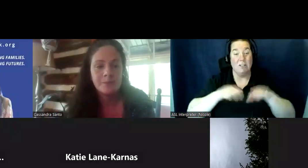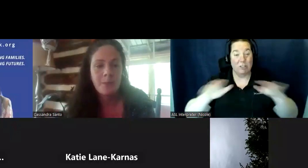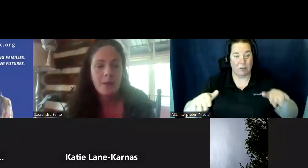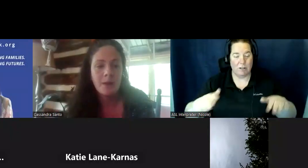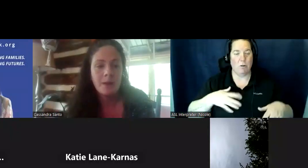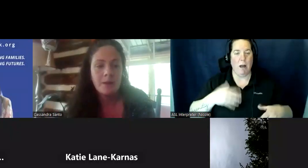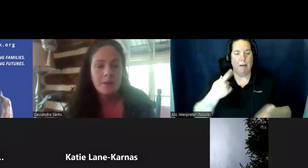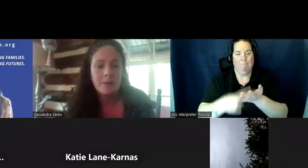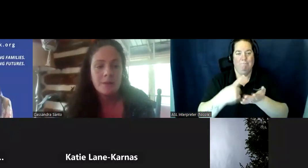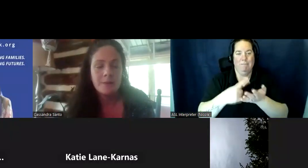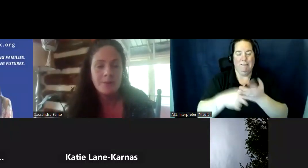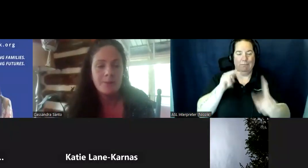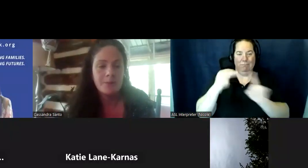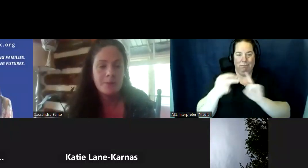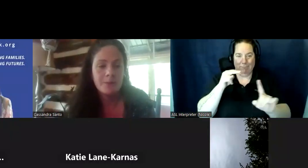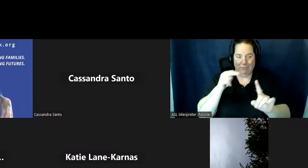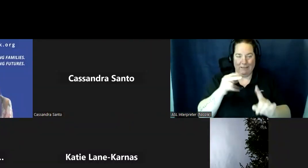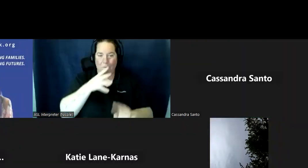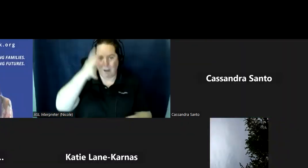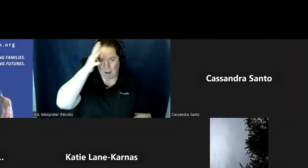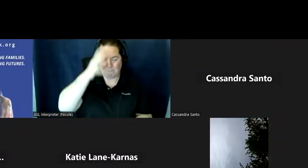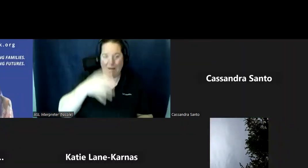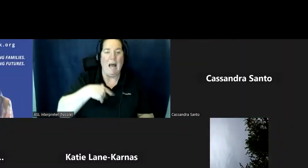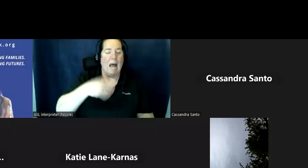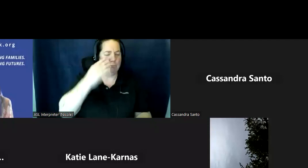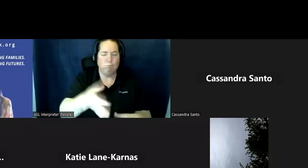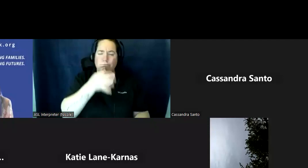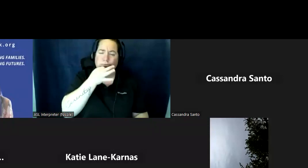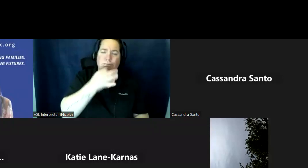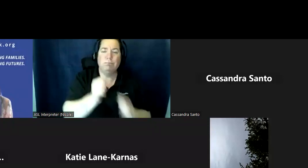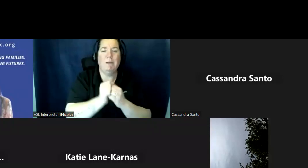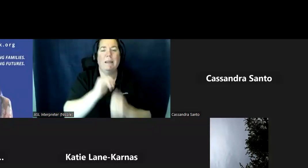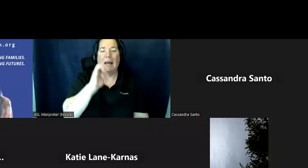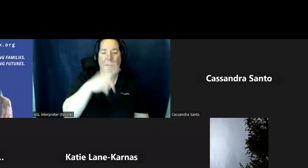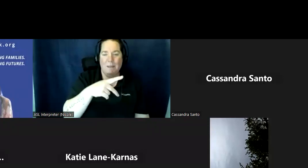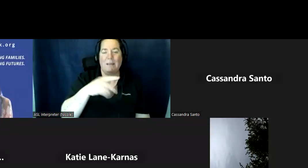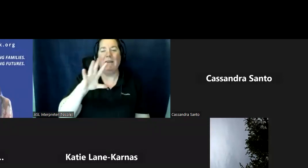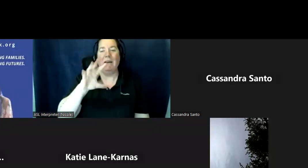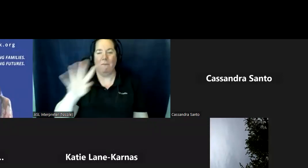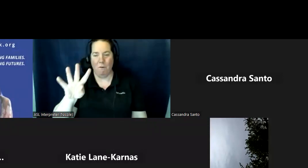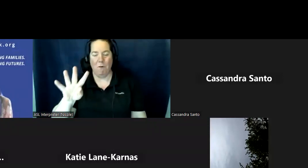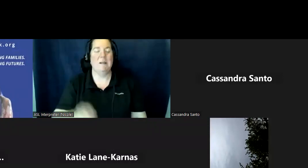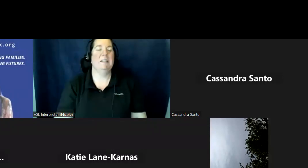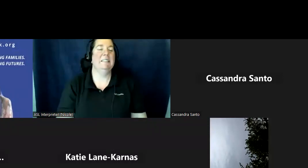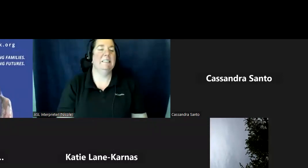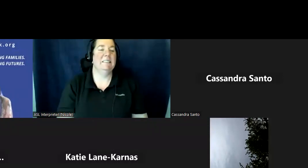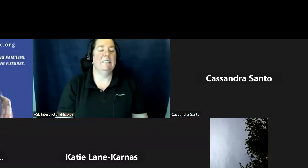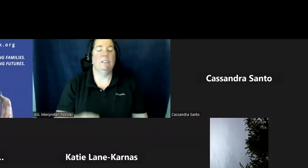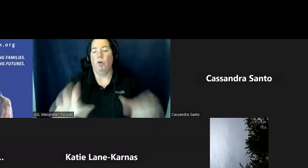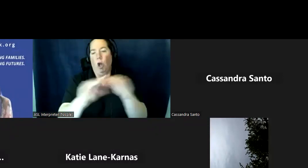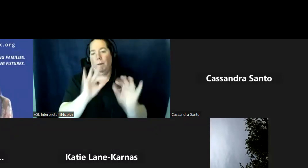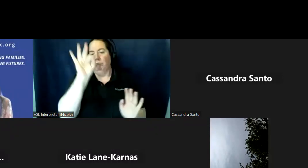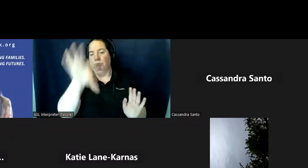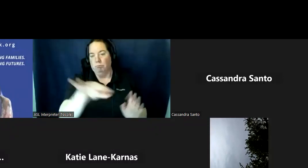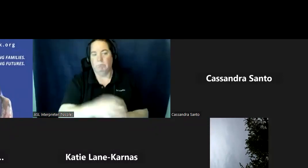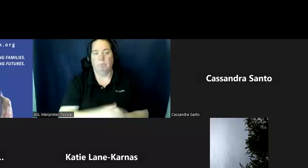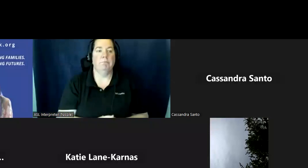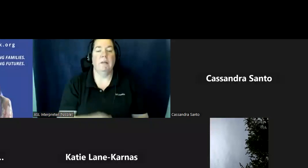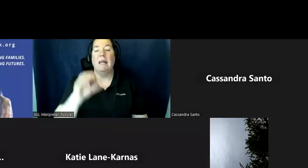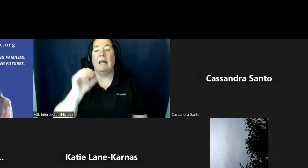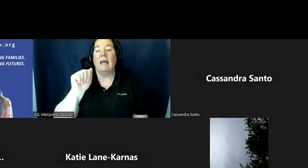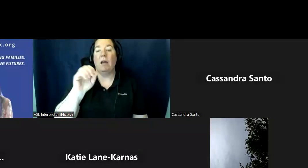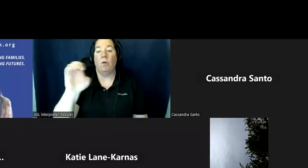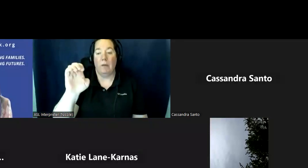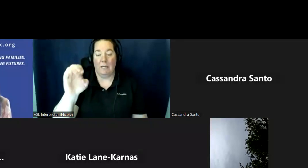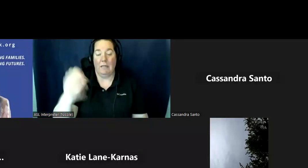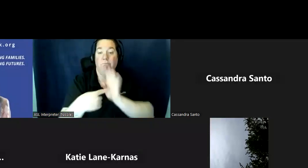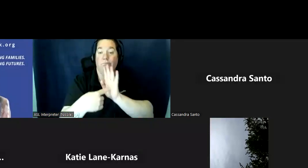fluent IEP and 504. I'm just providing a comment. Essentially what the AOE has presented as an IEP